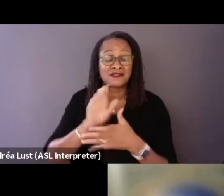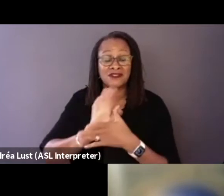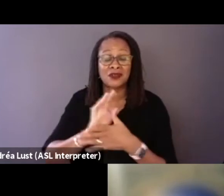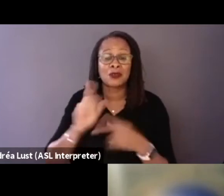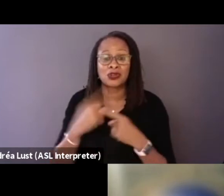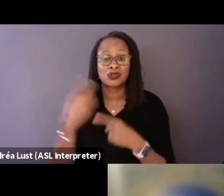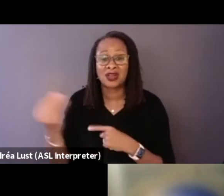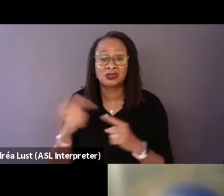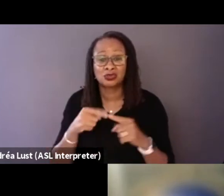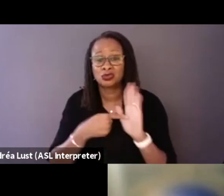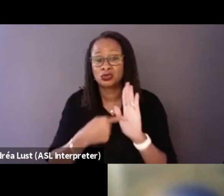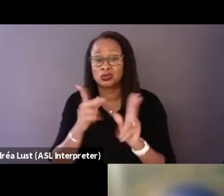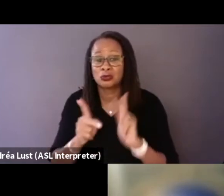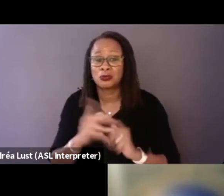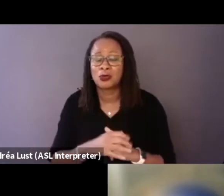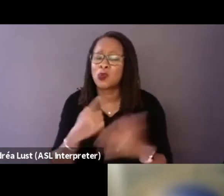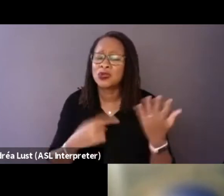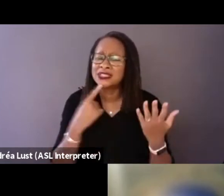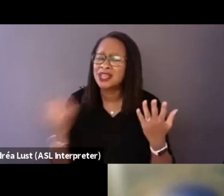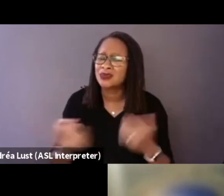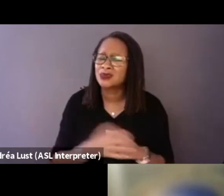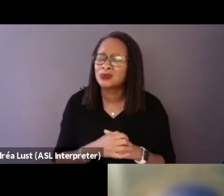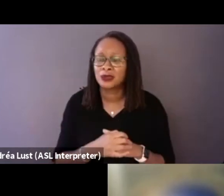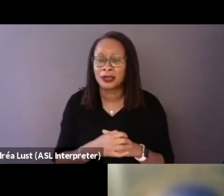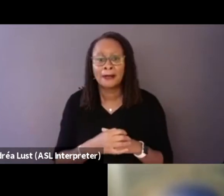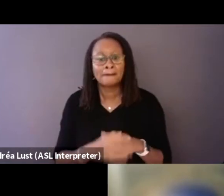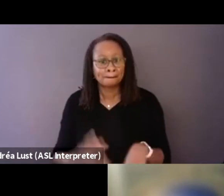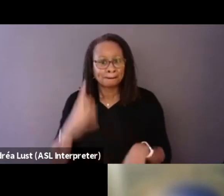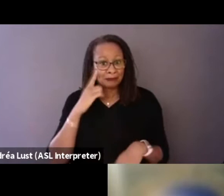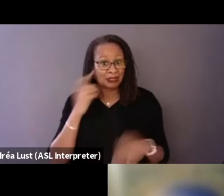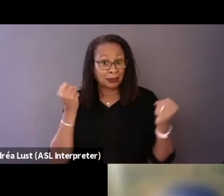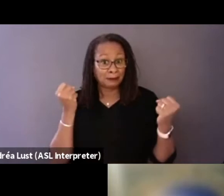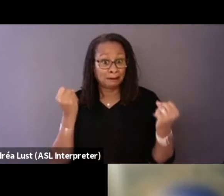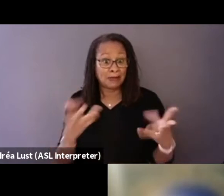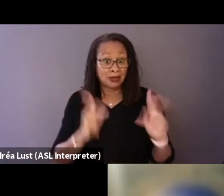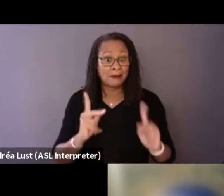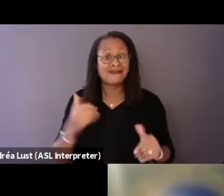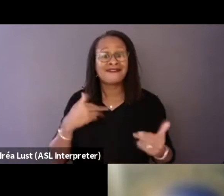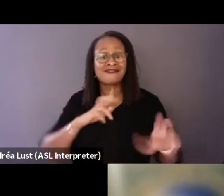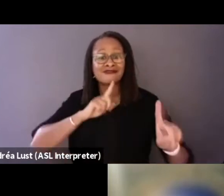What have they said to you? I think a lot of people have a reaction similar to yours.